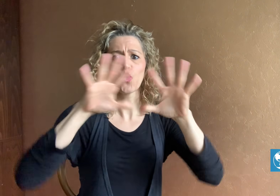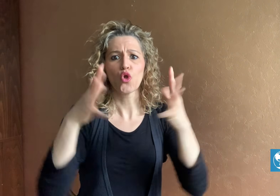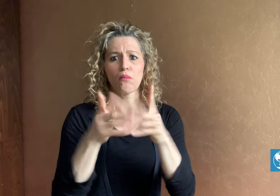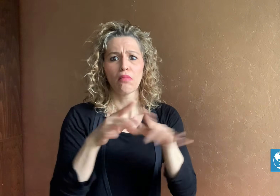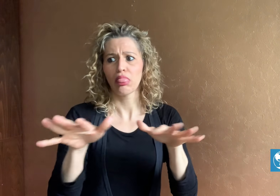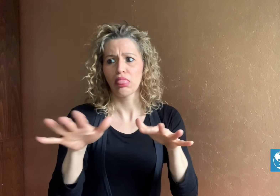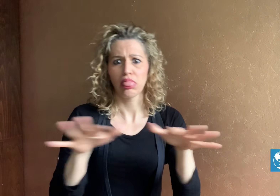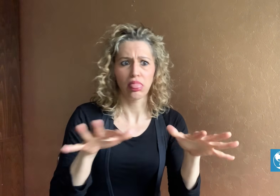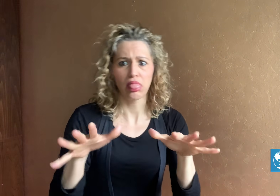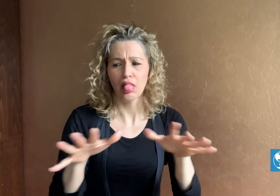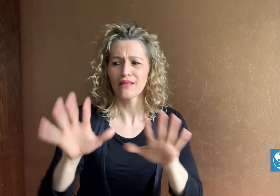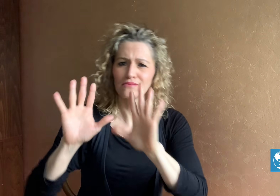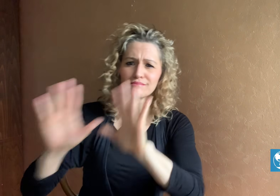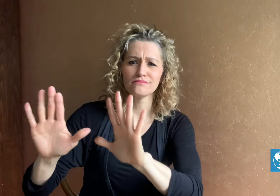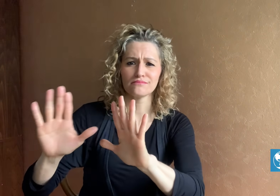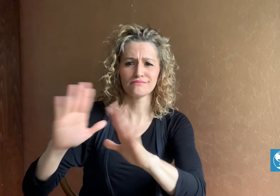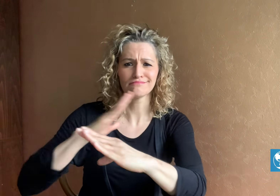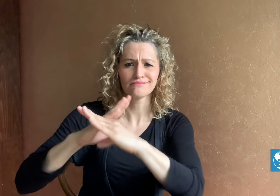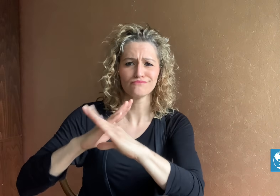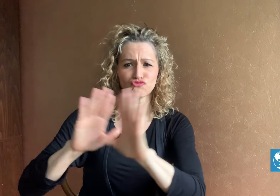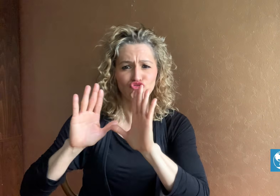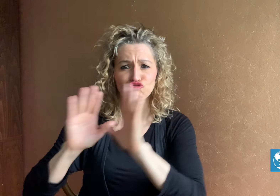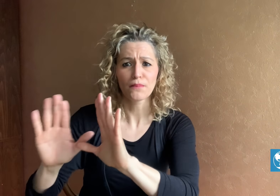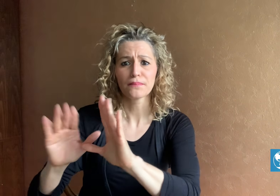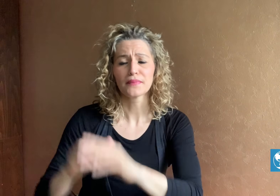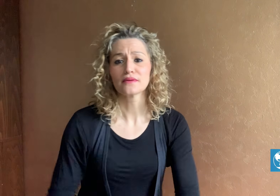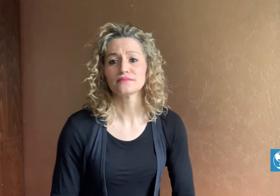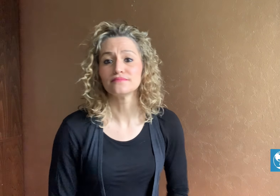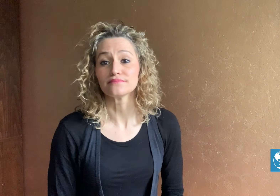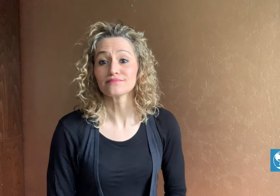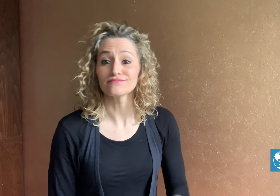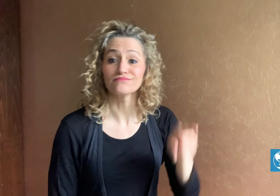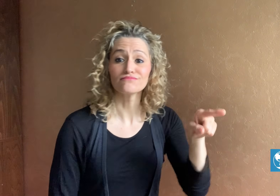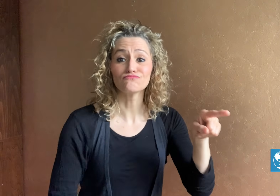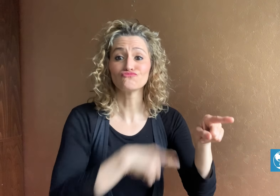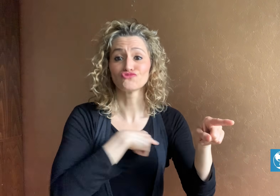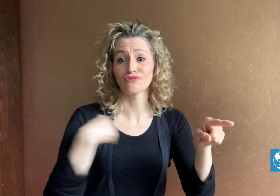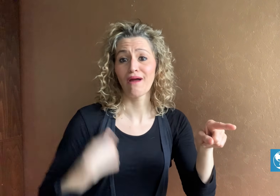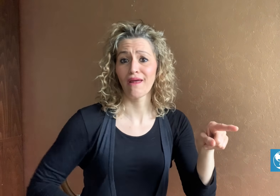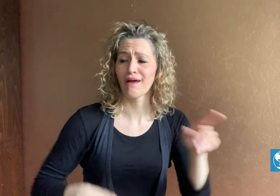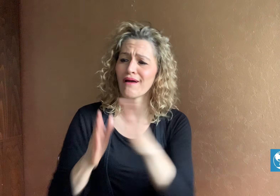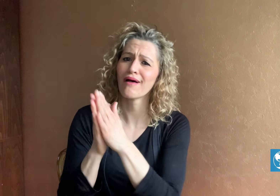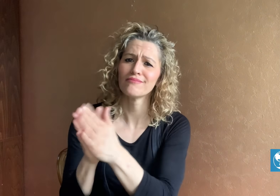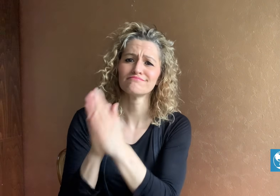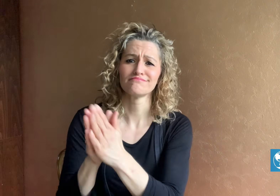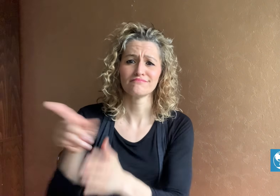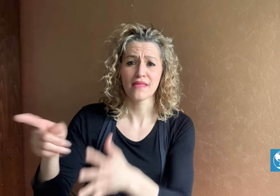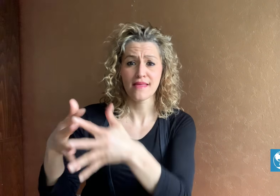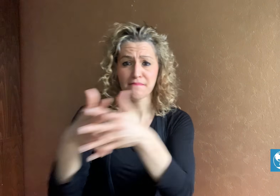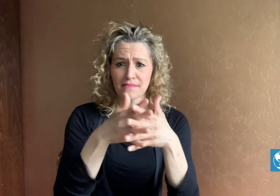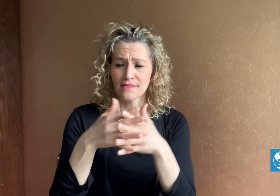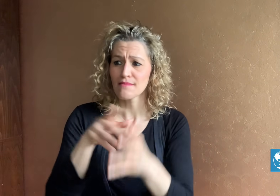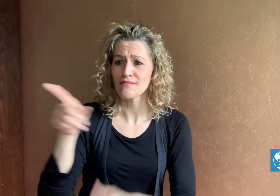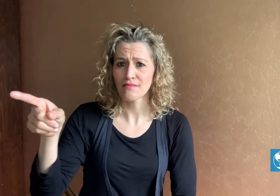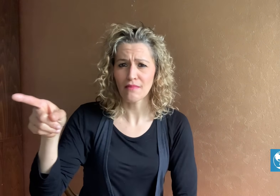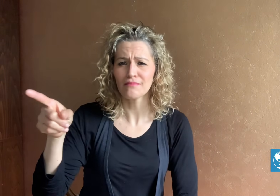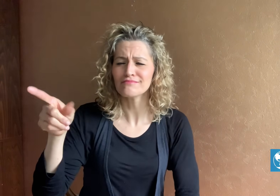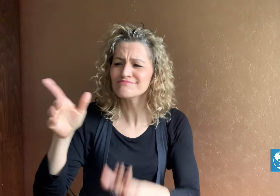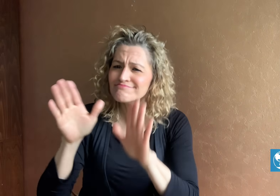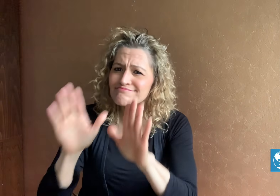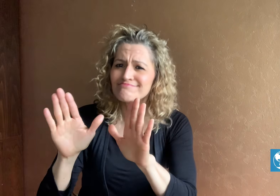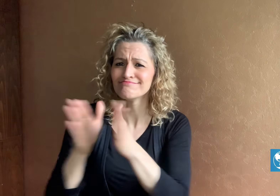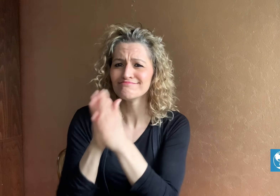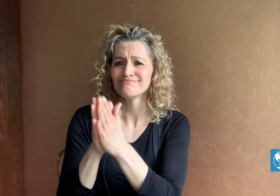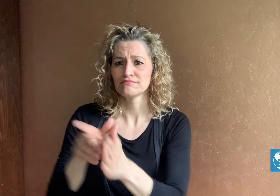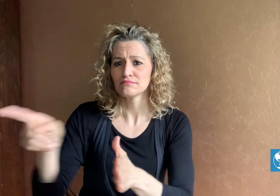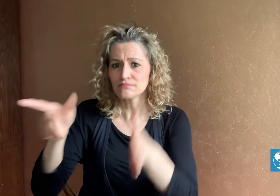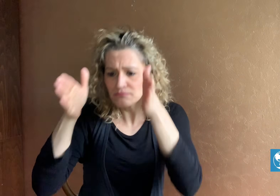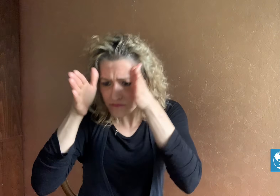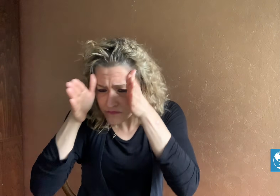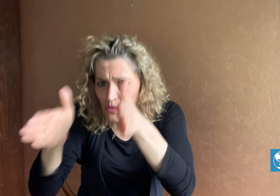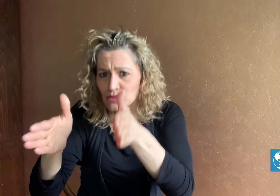The US was urged to focus on their own pandemic